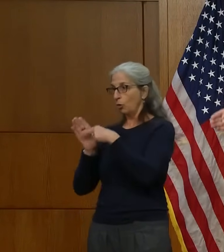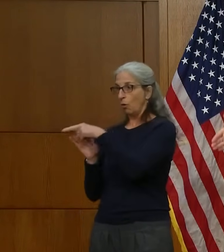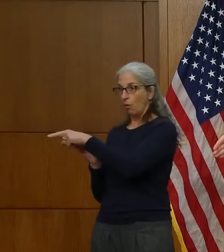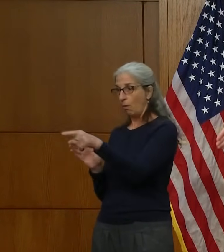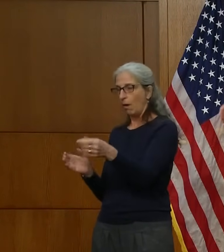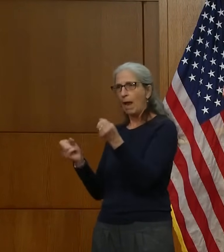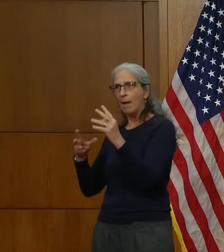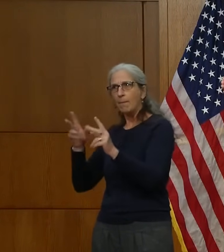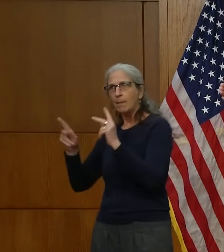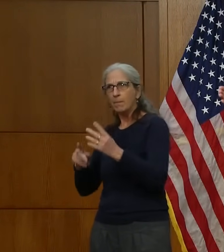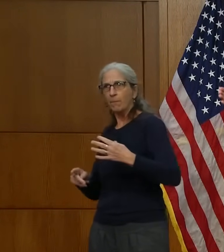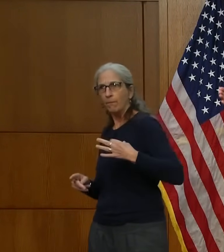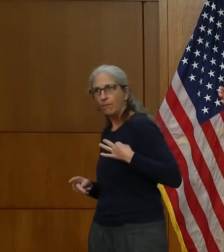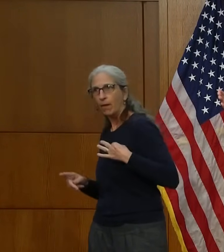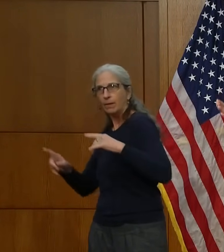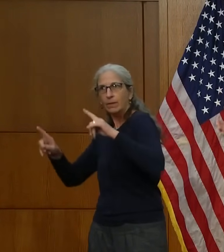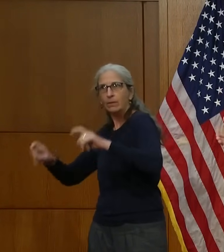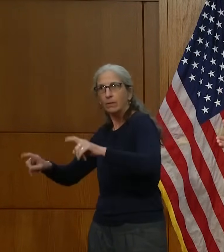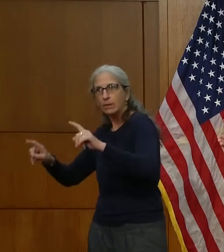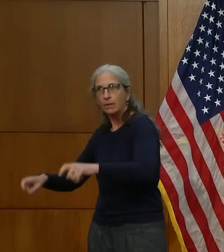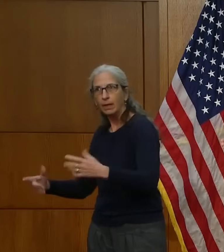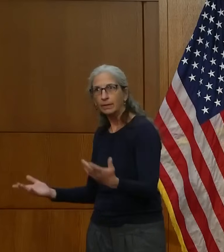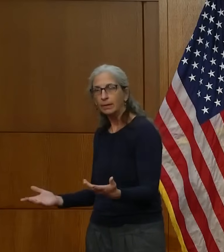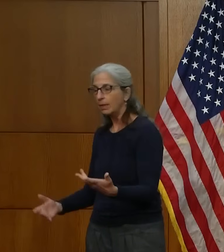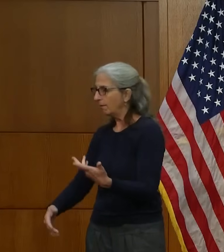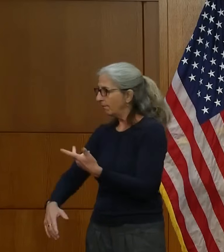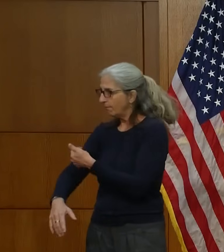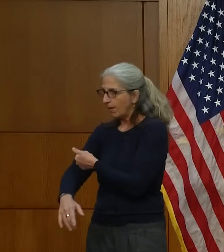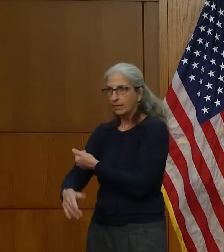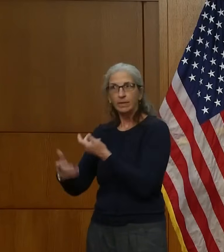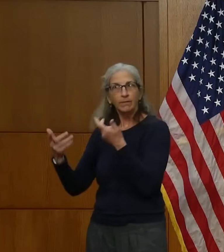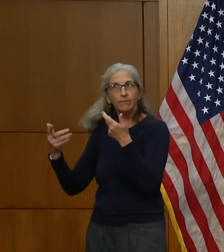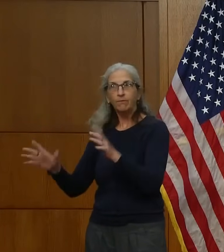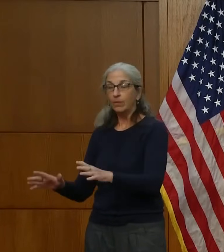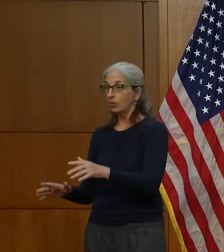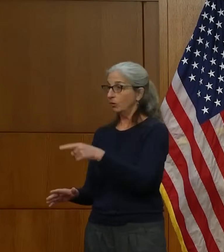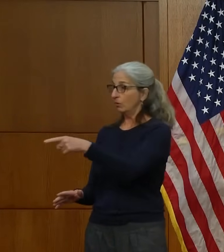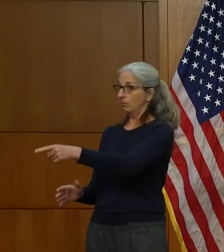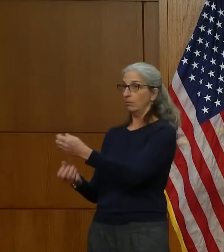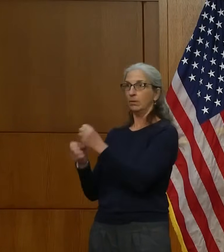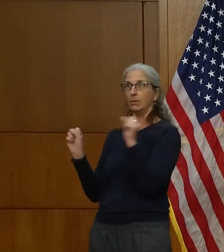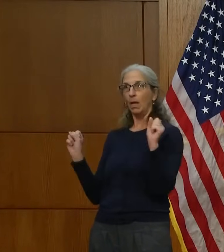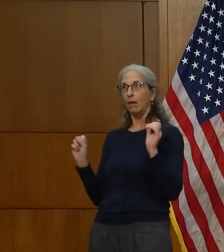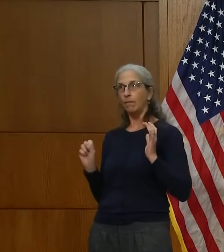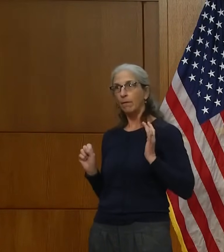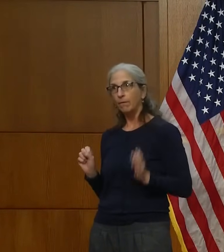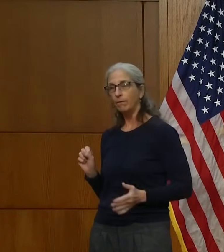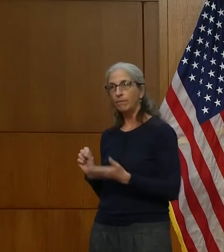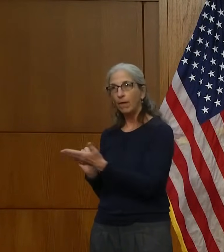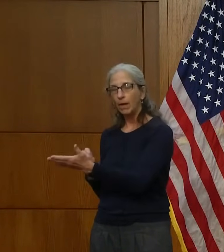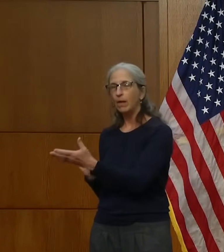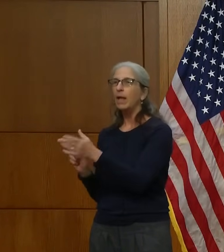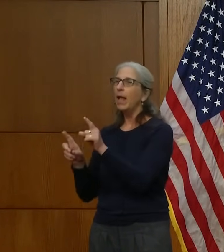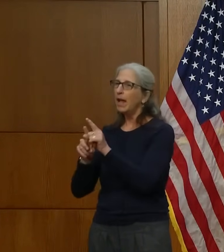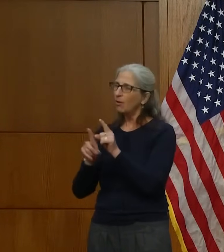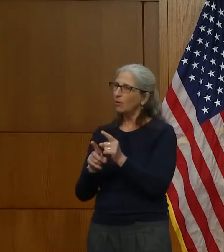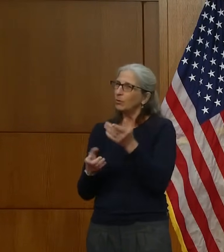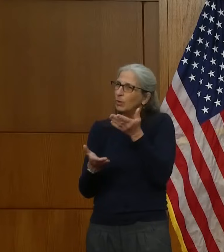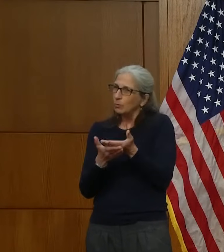SHOW THAT THIS MANY INDIVIDUALS. HAVE, YOU KNOW, VOLUNTEERED AND